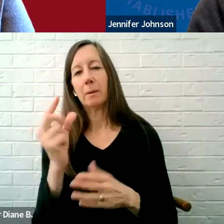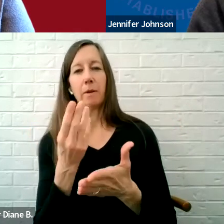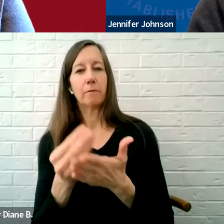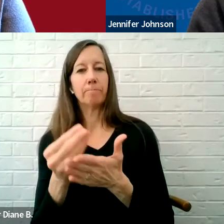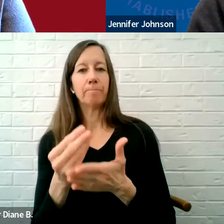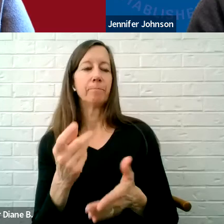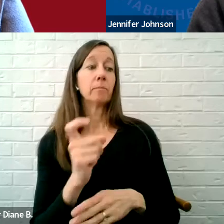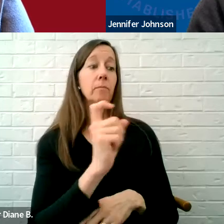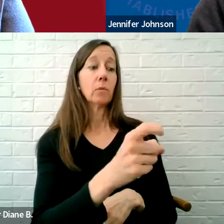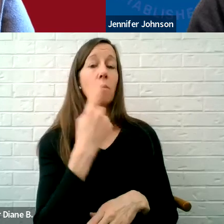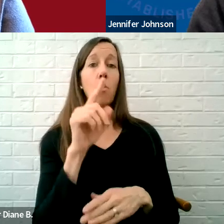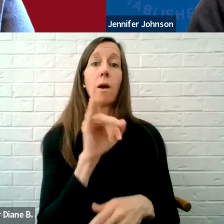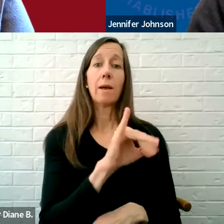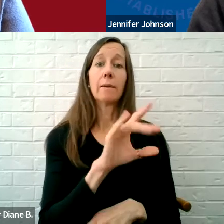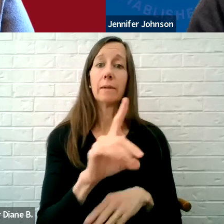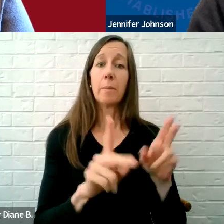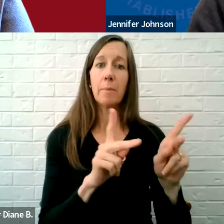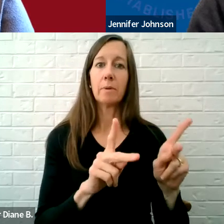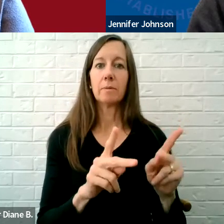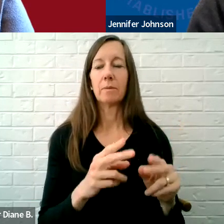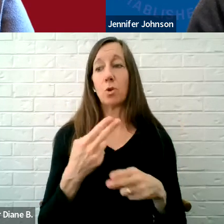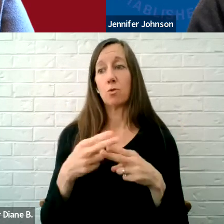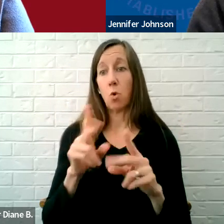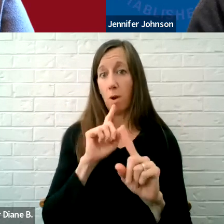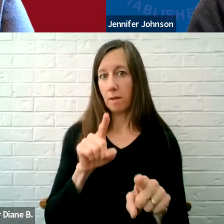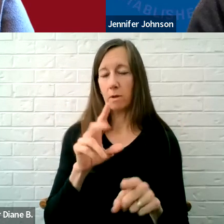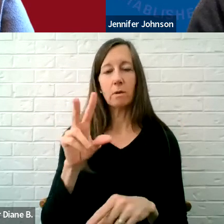And so the short answer is, no, we don't have data on us to.